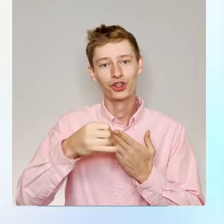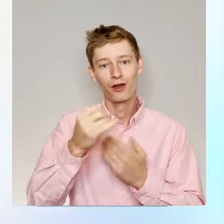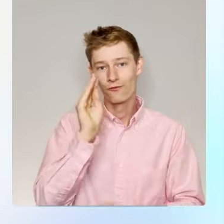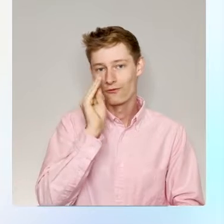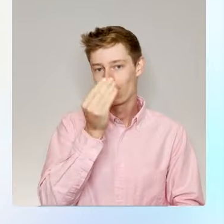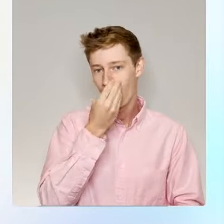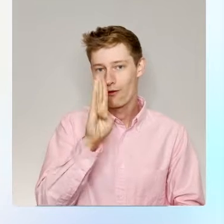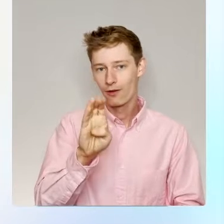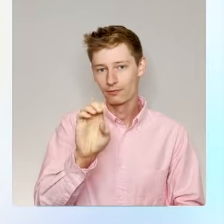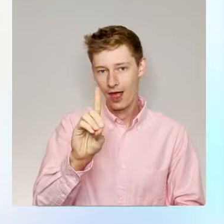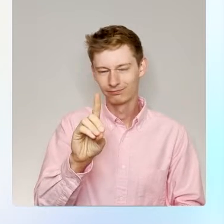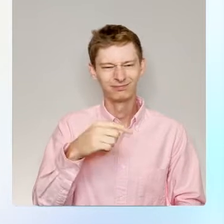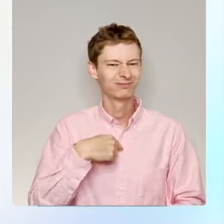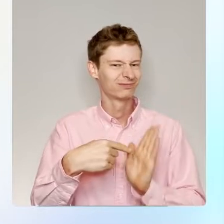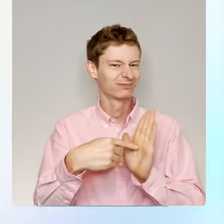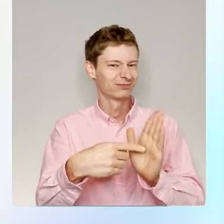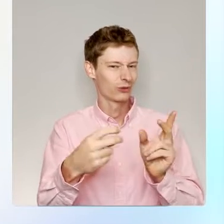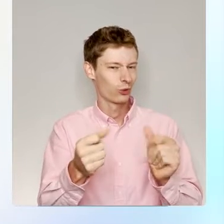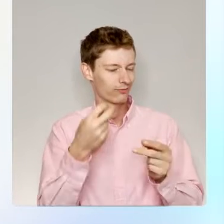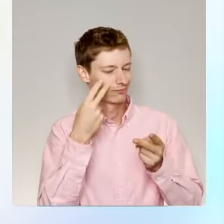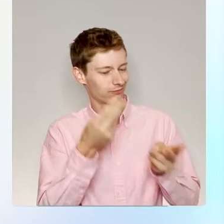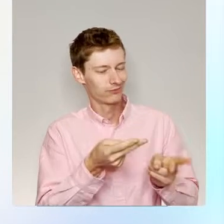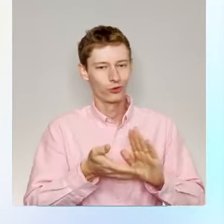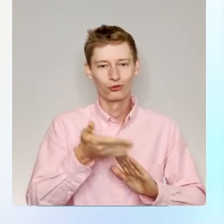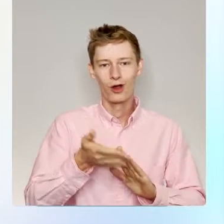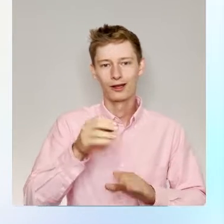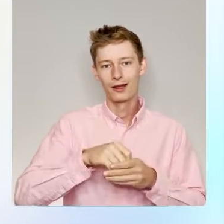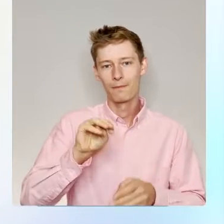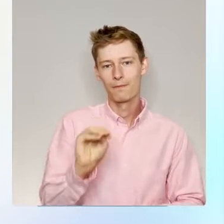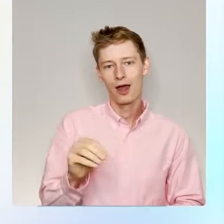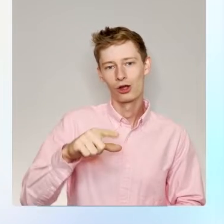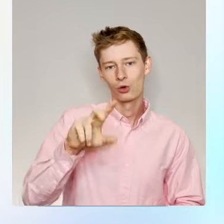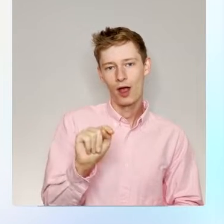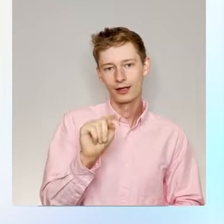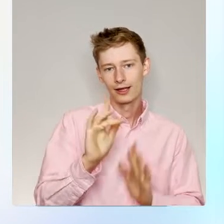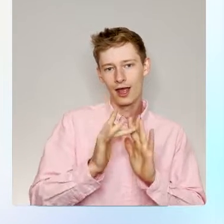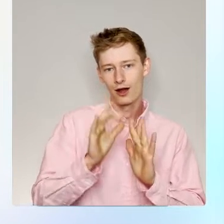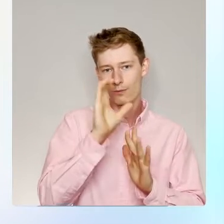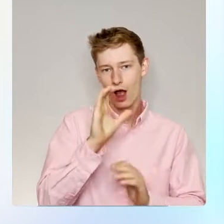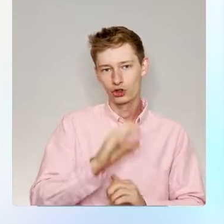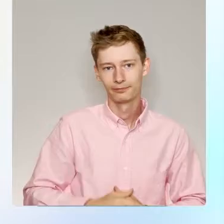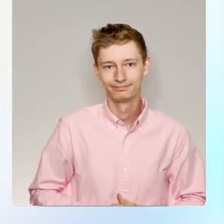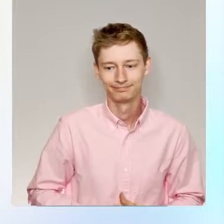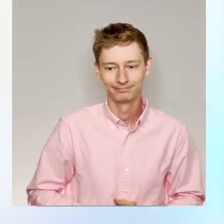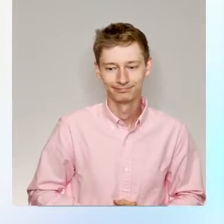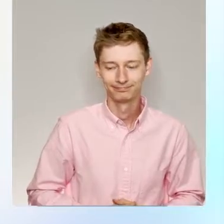We're calling this experience "Project Flowerbed." Here's a quick peek of it running in the Meta Quest Browser.